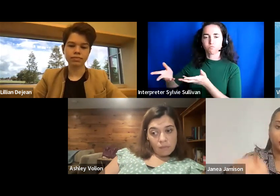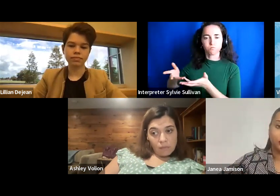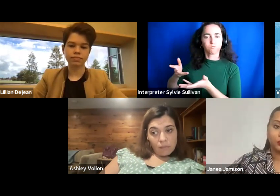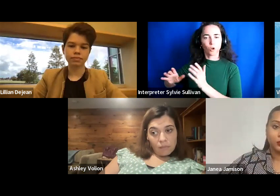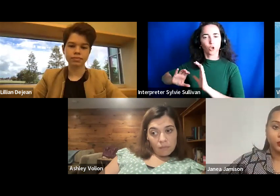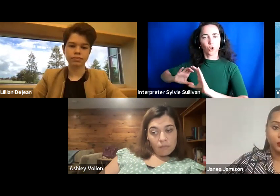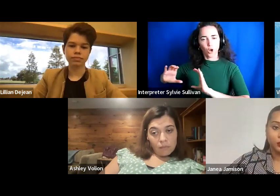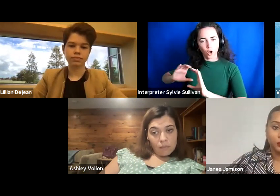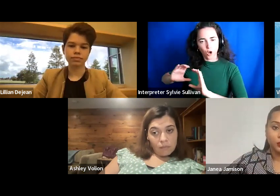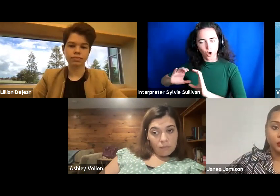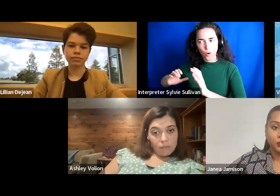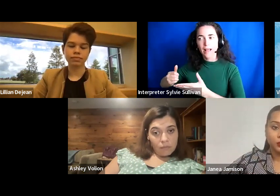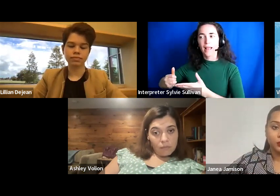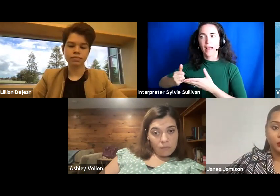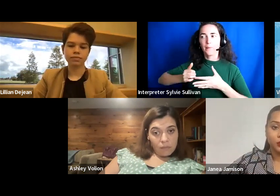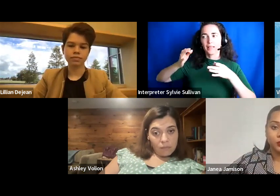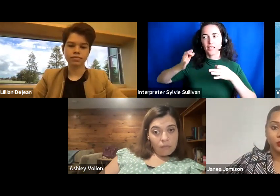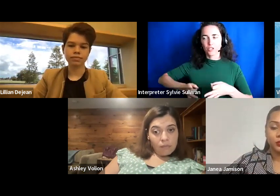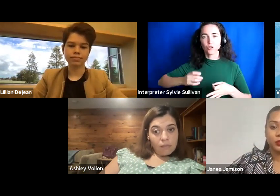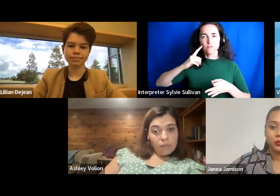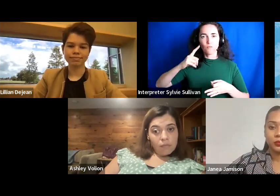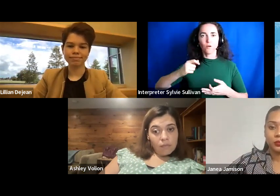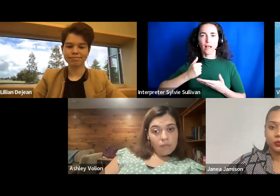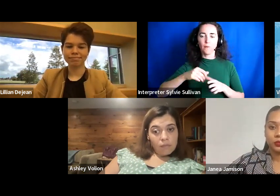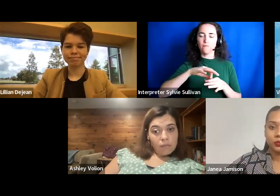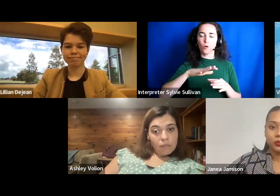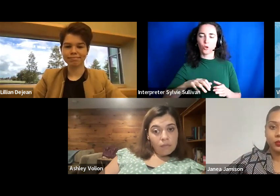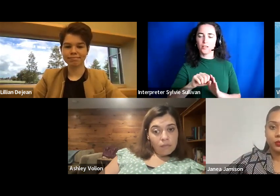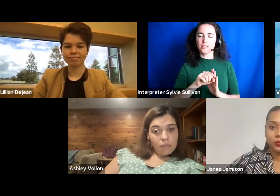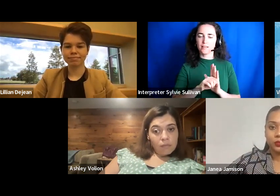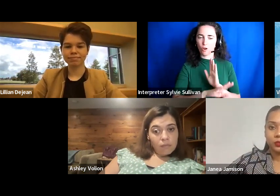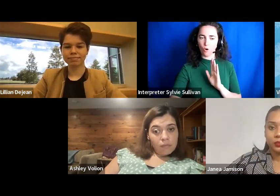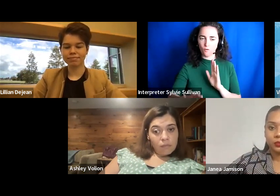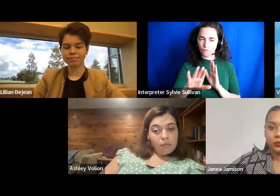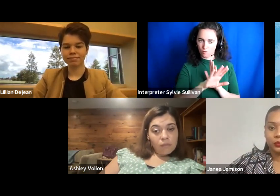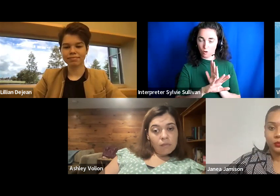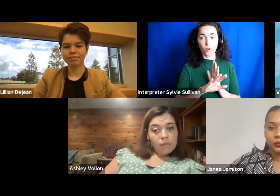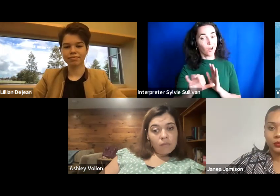crafting decisions for voters across the entire State, let alone for folks watching across the country.